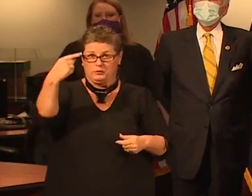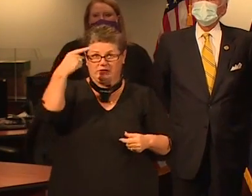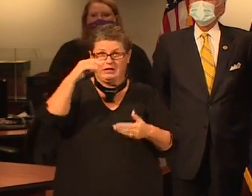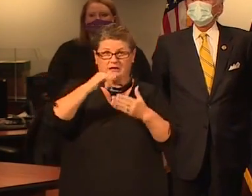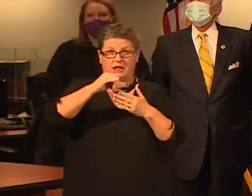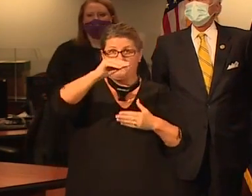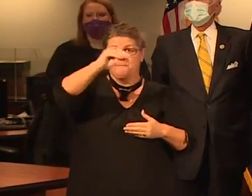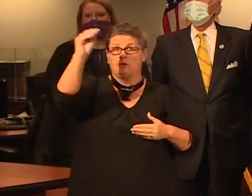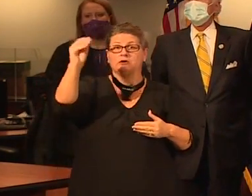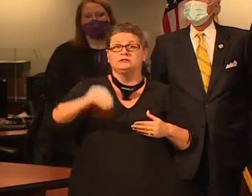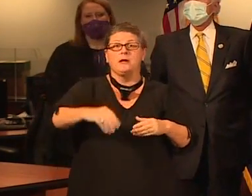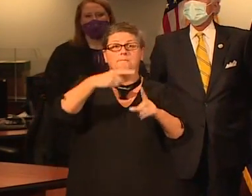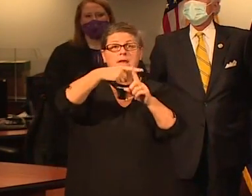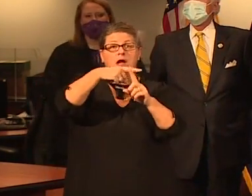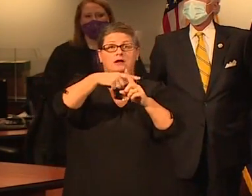CLEAR UP ANY PROBLEMS GOING FORWARD.